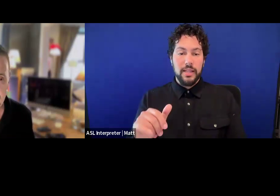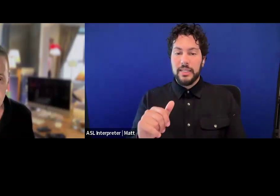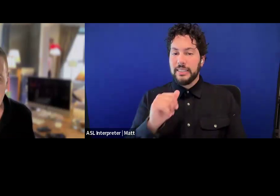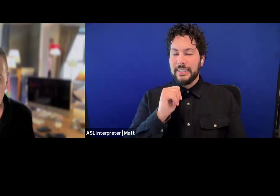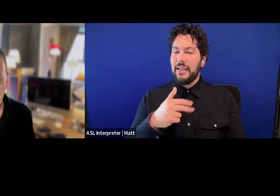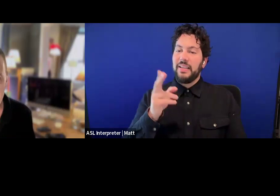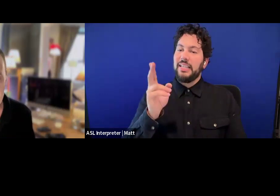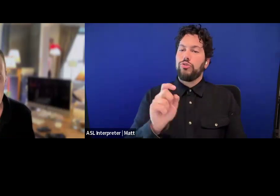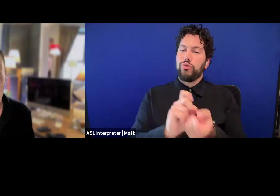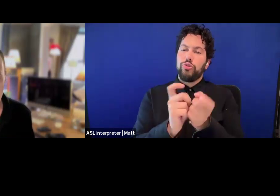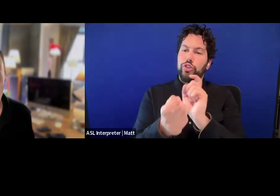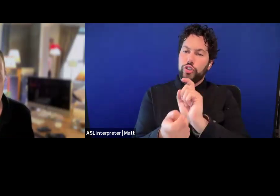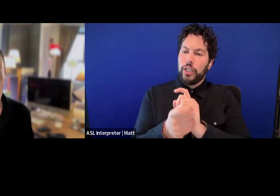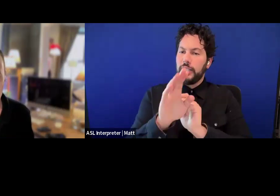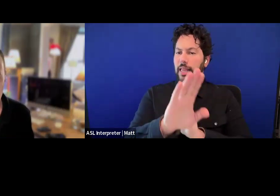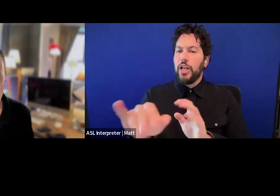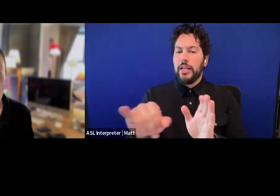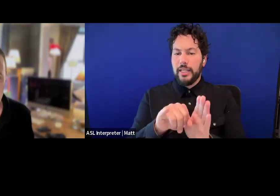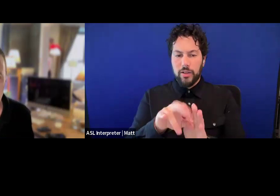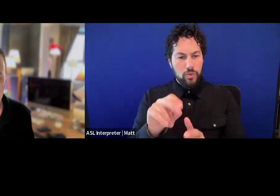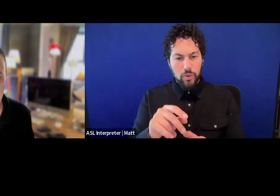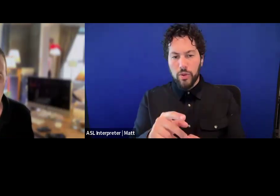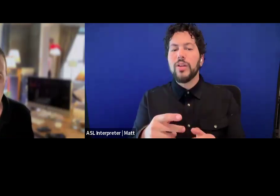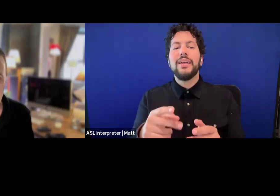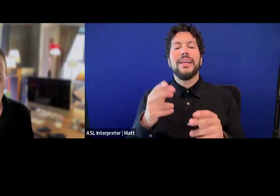It has a history of changing conditions of relationality.